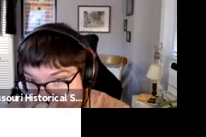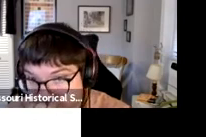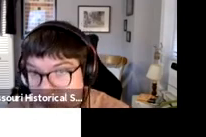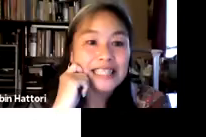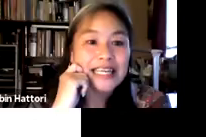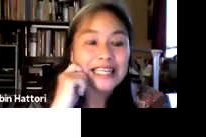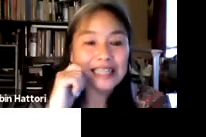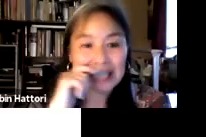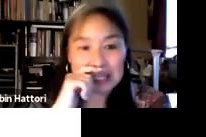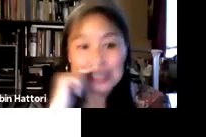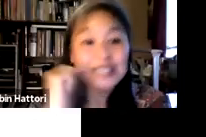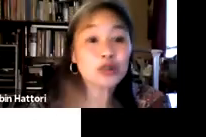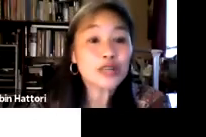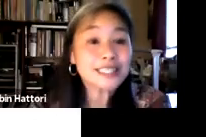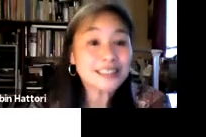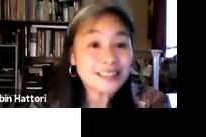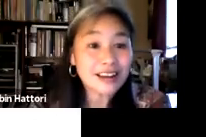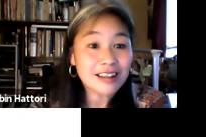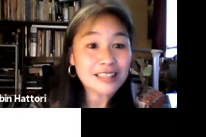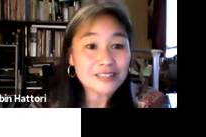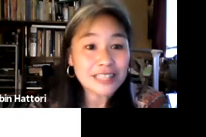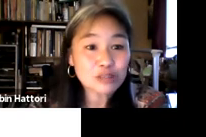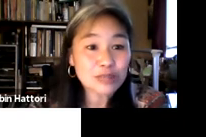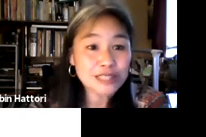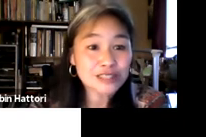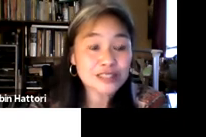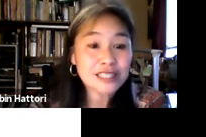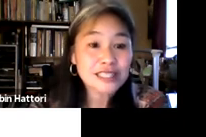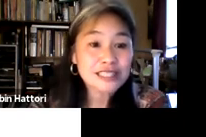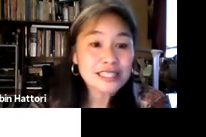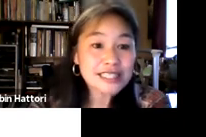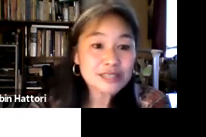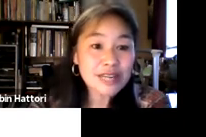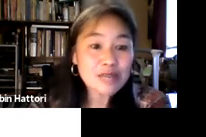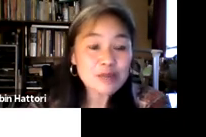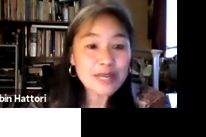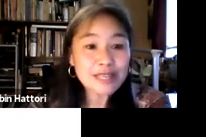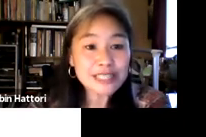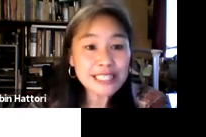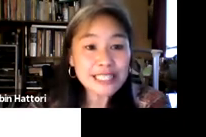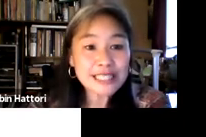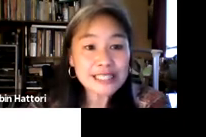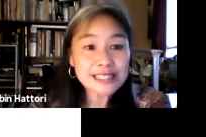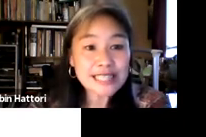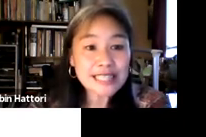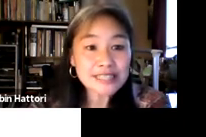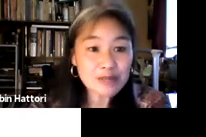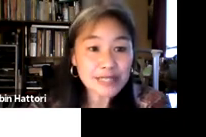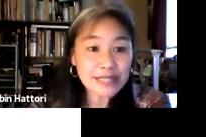camps, and they were out experiencing life in the Midwest, suddenly they were confronted with this question of